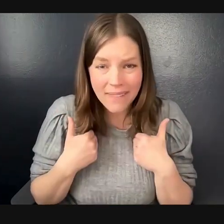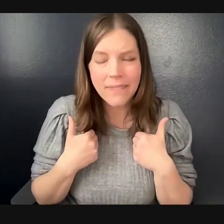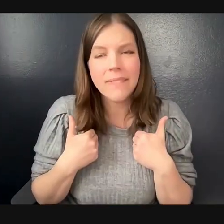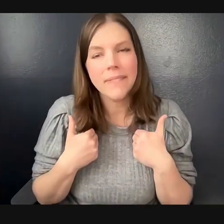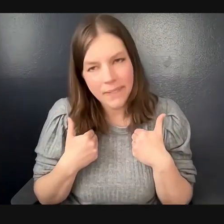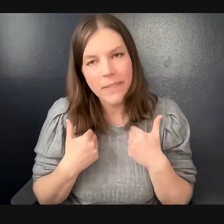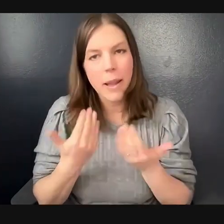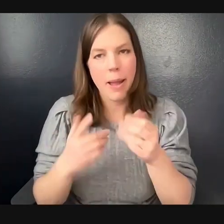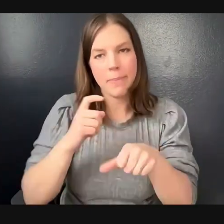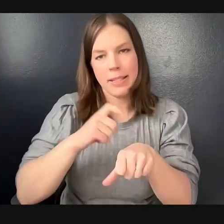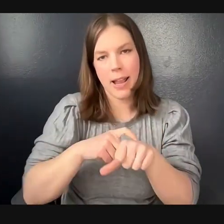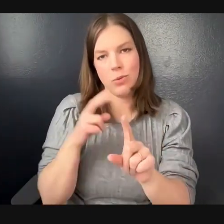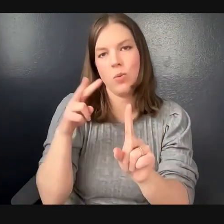it's time to file a complaint.